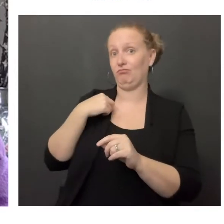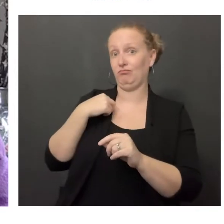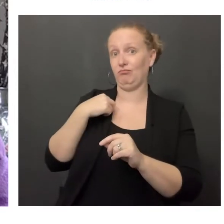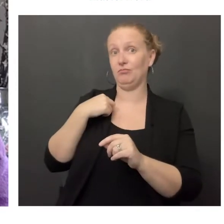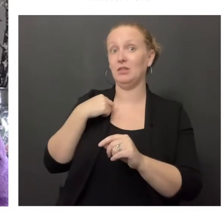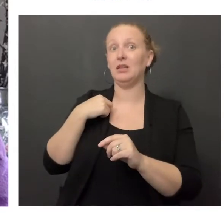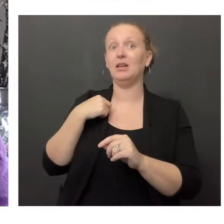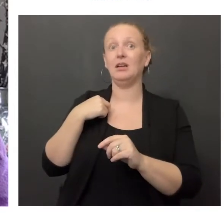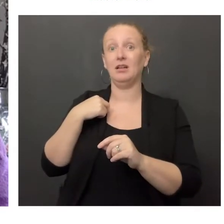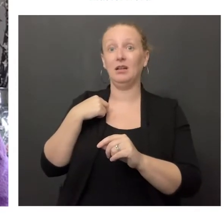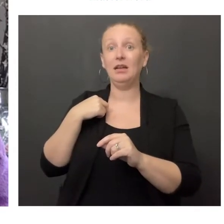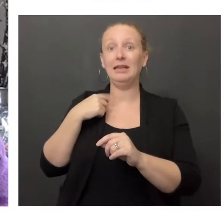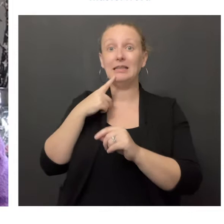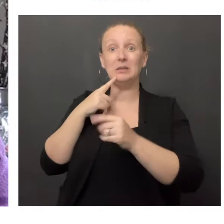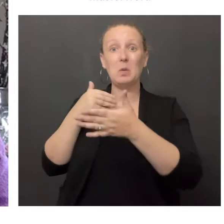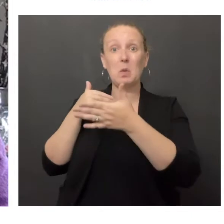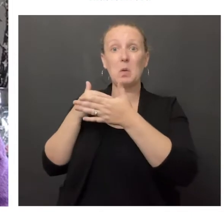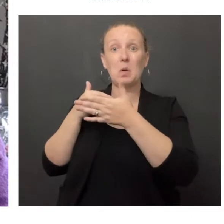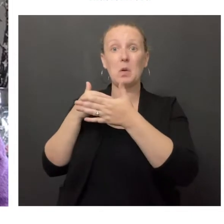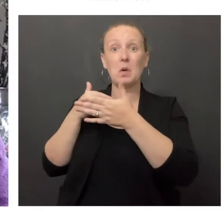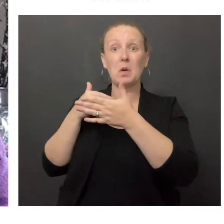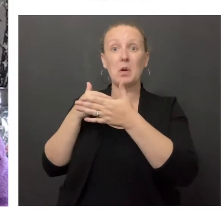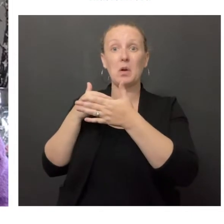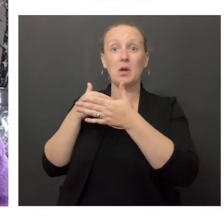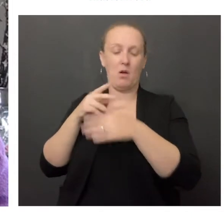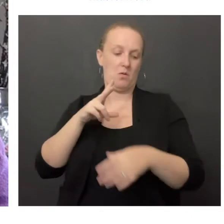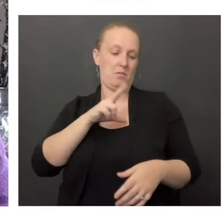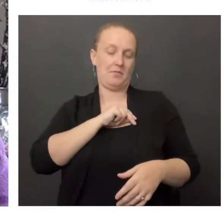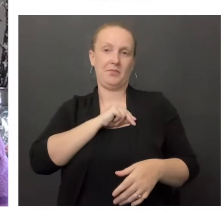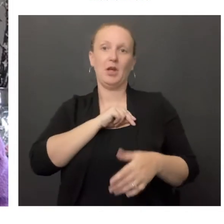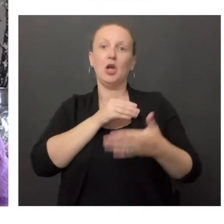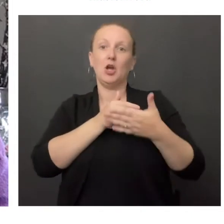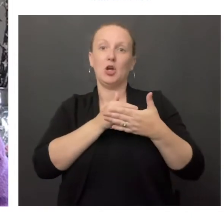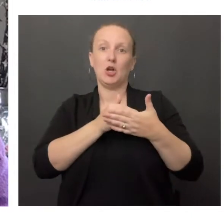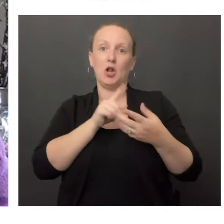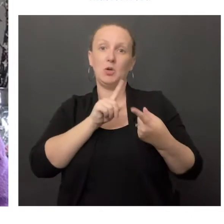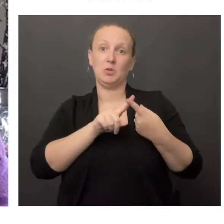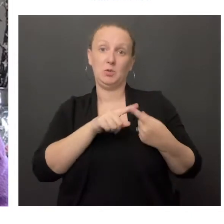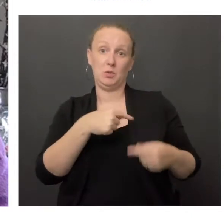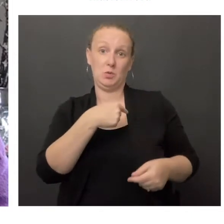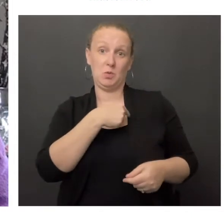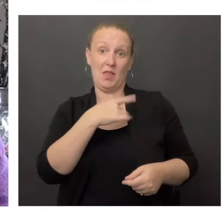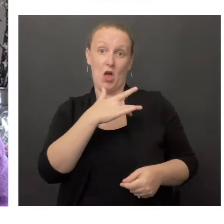It's positioned very closely to the heart and its position very closely to the mouth.